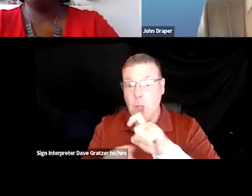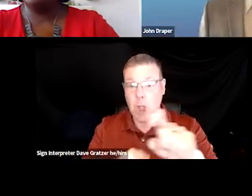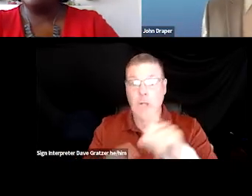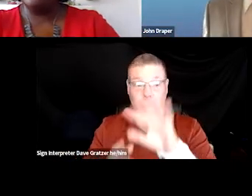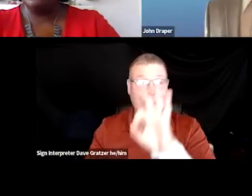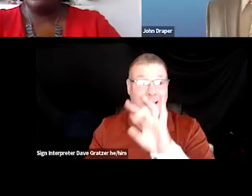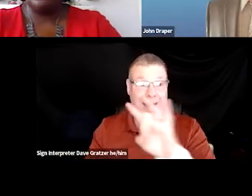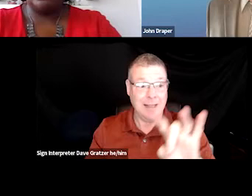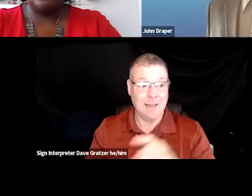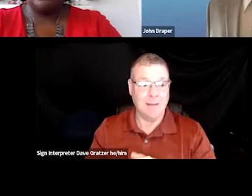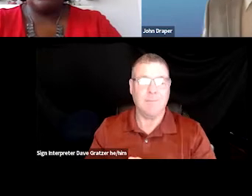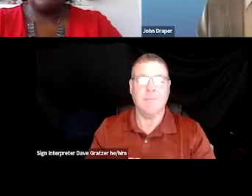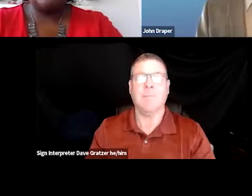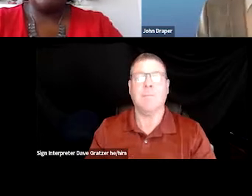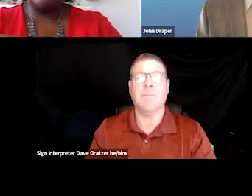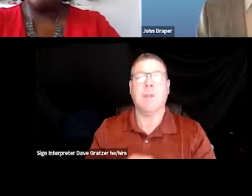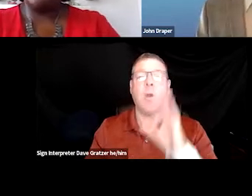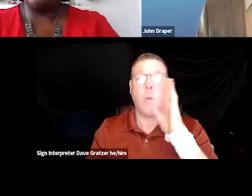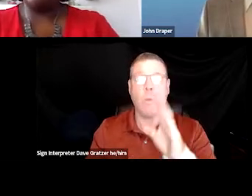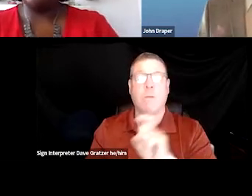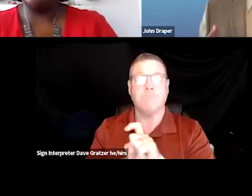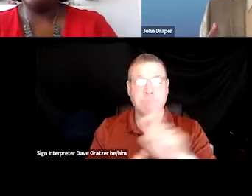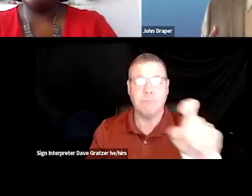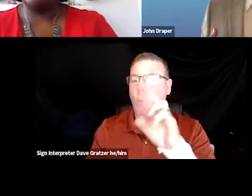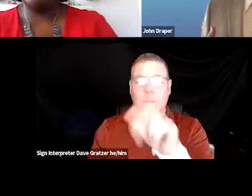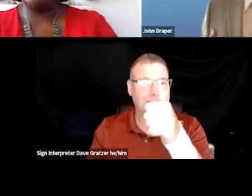or even the 10 digit number will go to us at Vibrant.